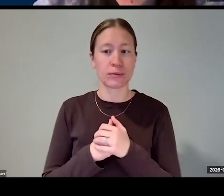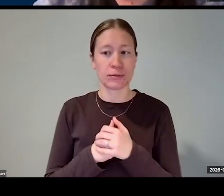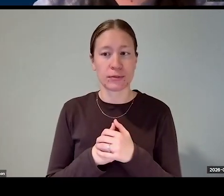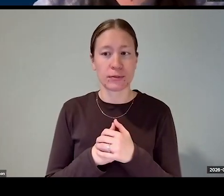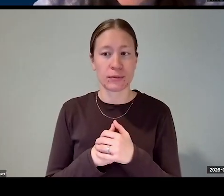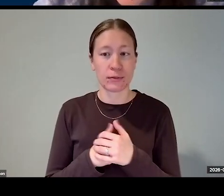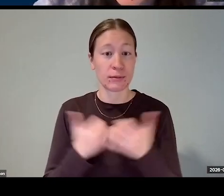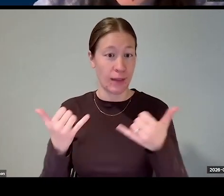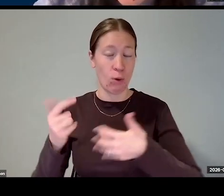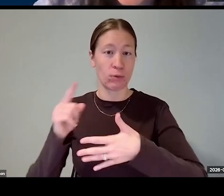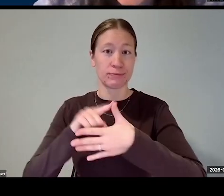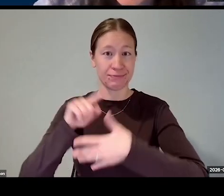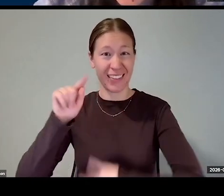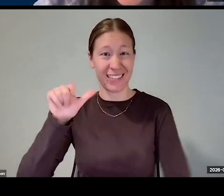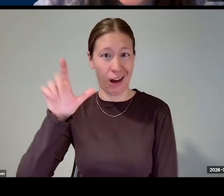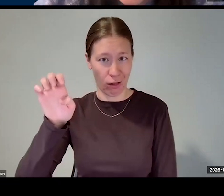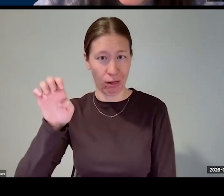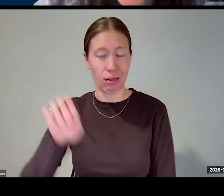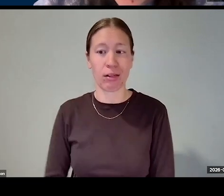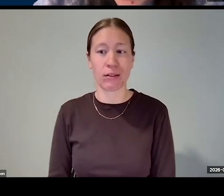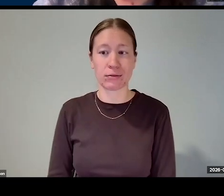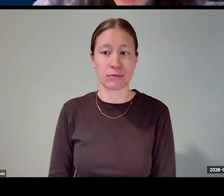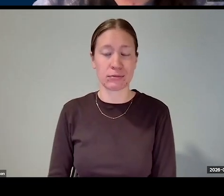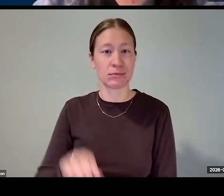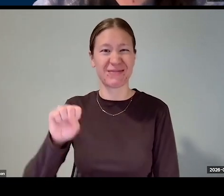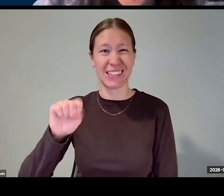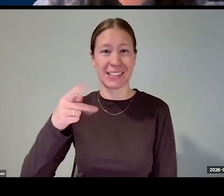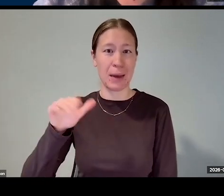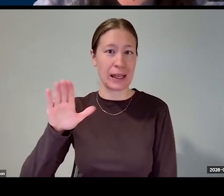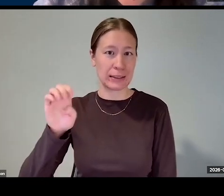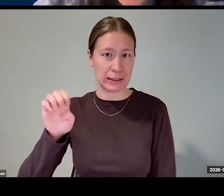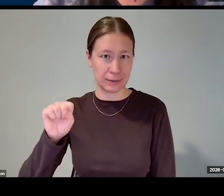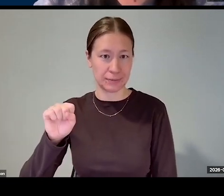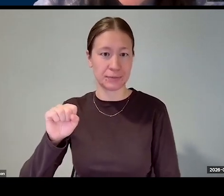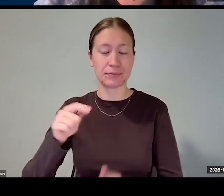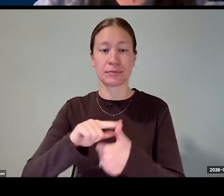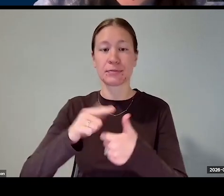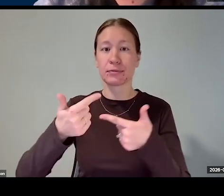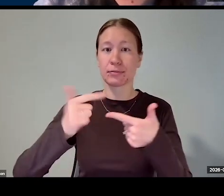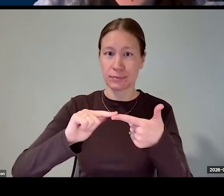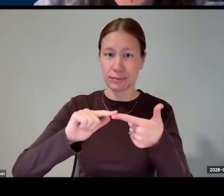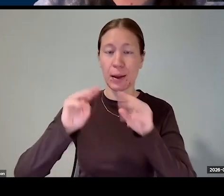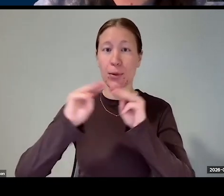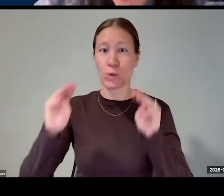So I start with the title, spaces and then it goes to the museum's text box